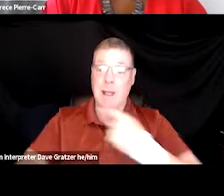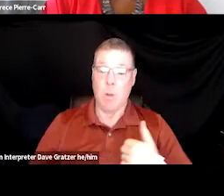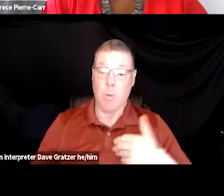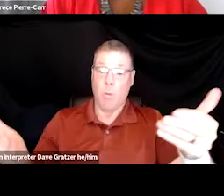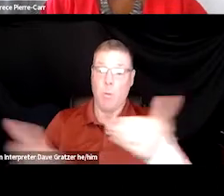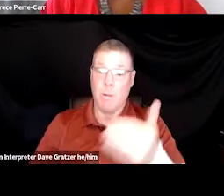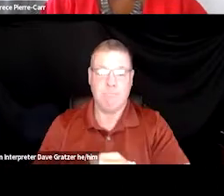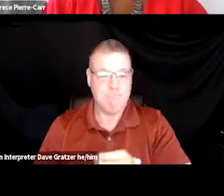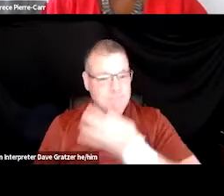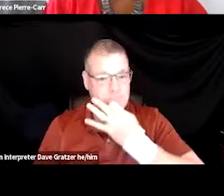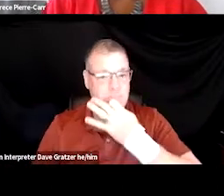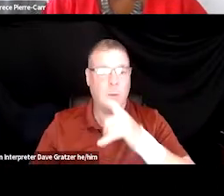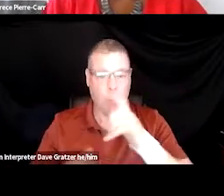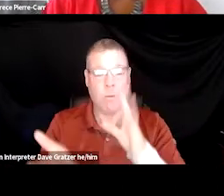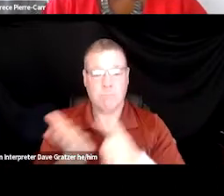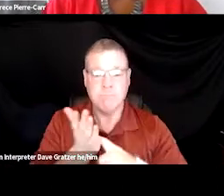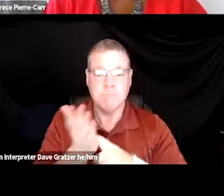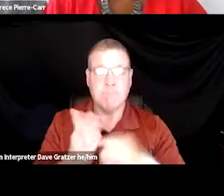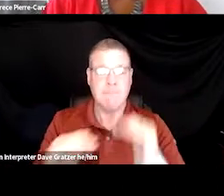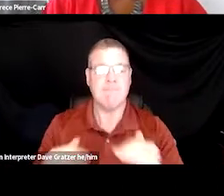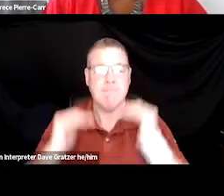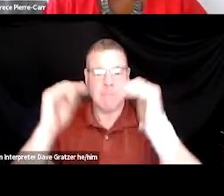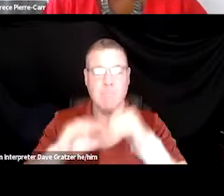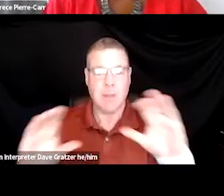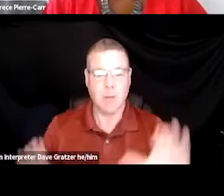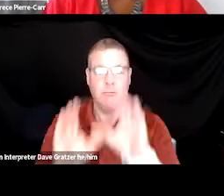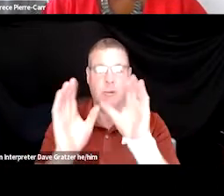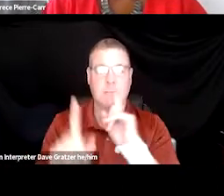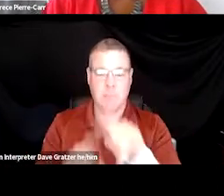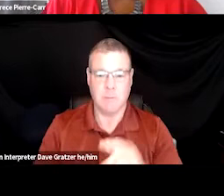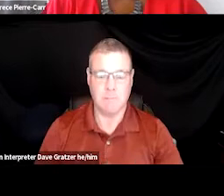will further discuss the advancements in crisis response, Mike?